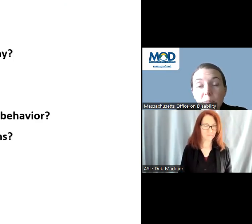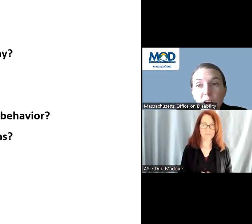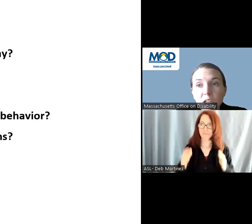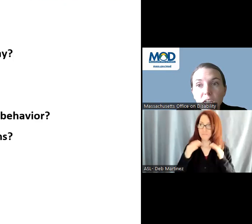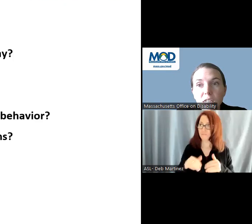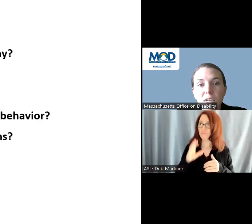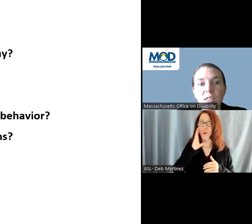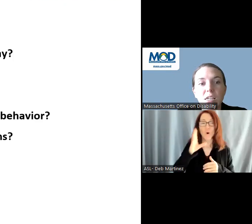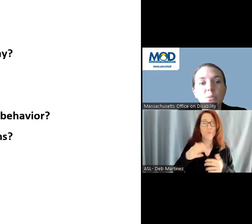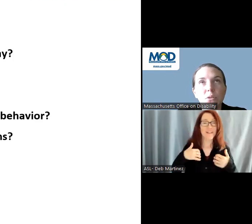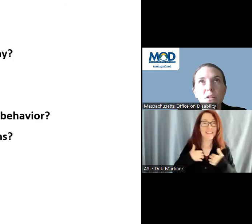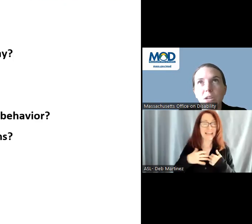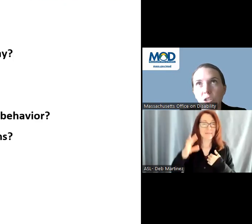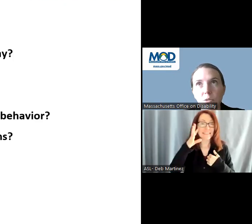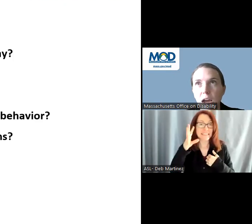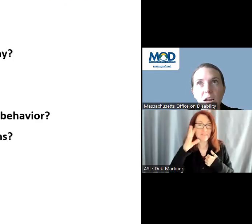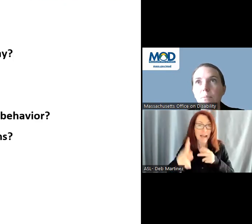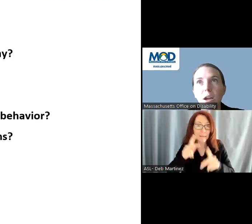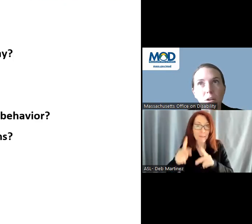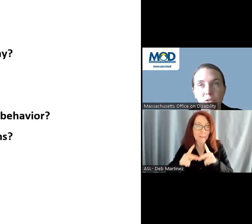job functions is the employee going to be so tied